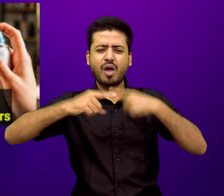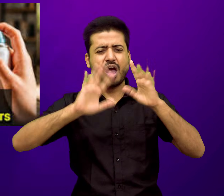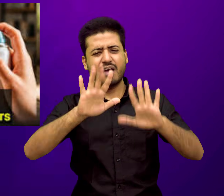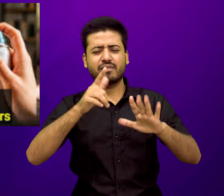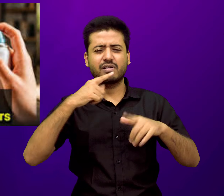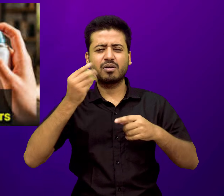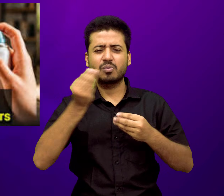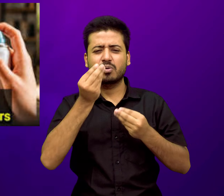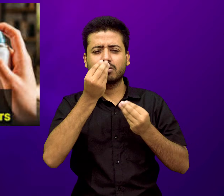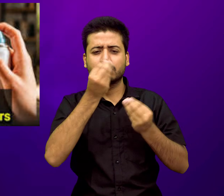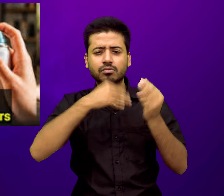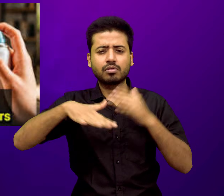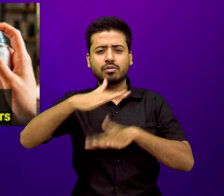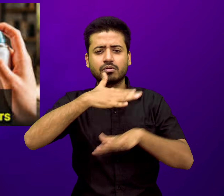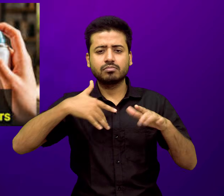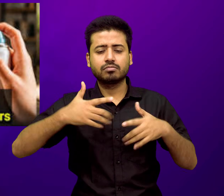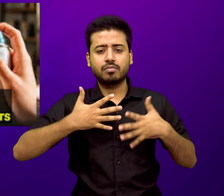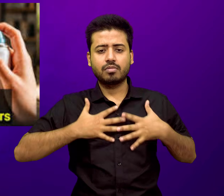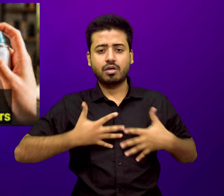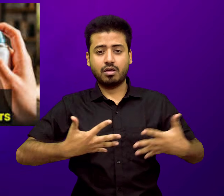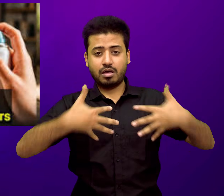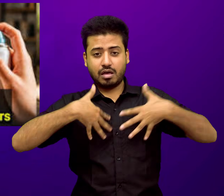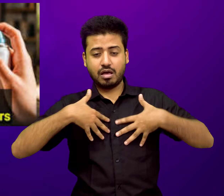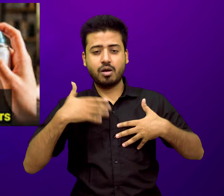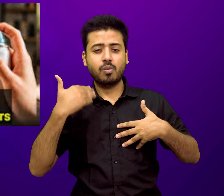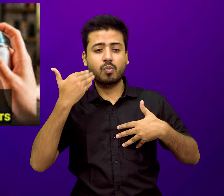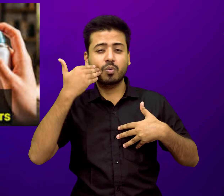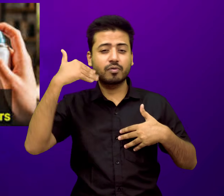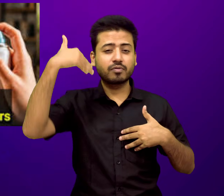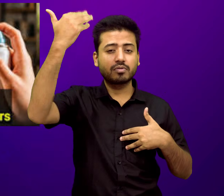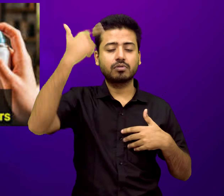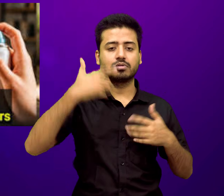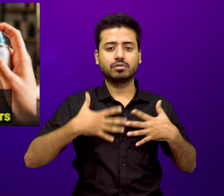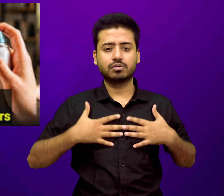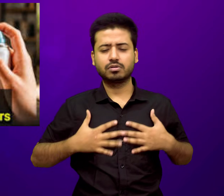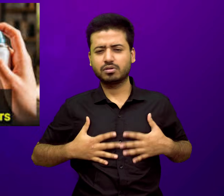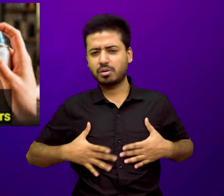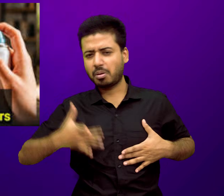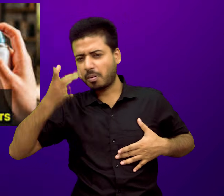Phalates are often used to prolong the lingering effect of fragrances, but they're known endocrine